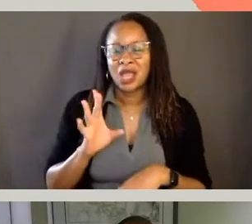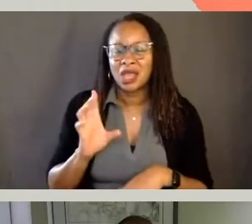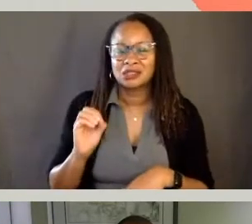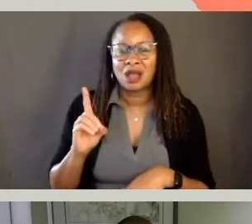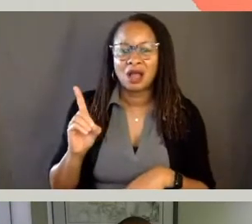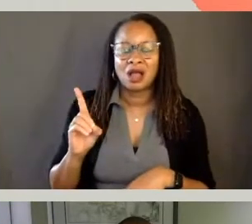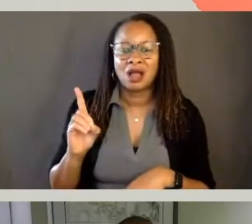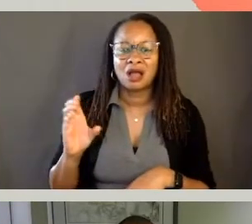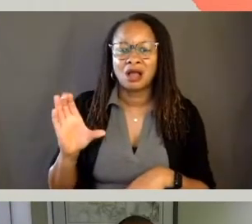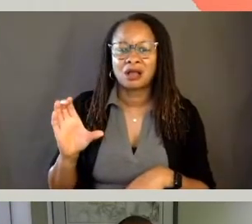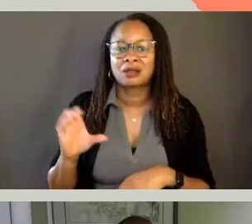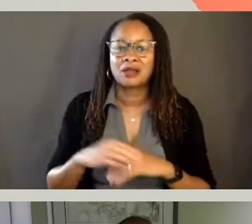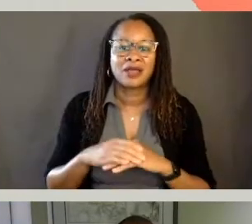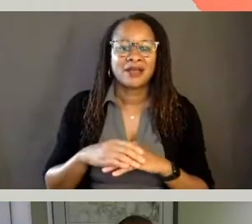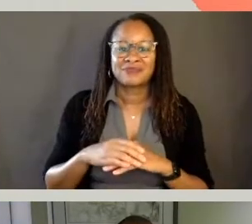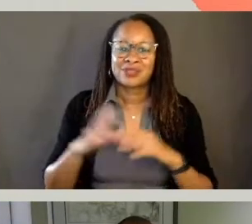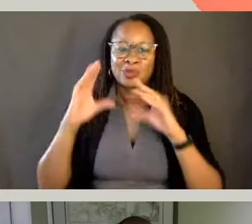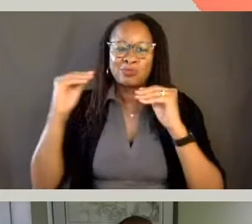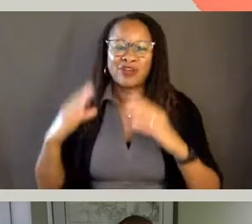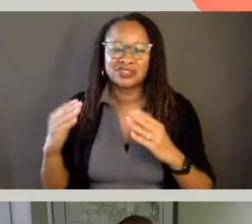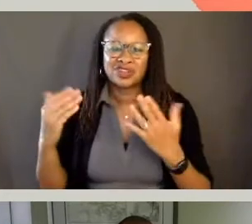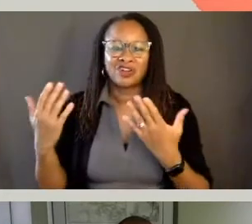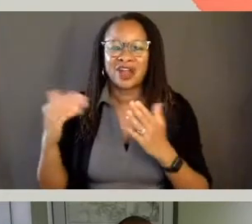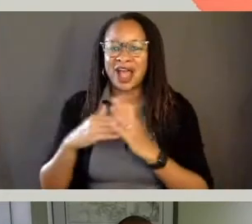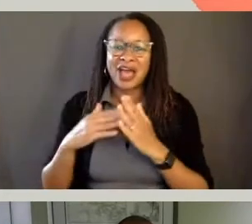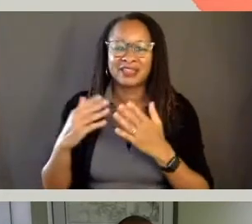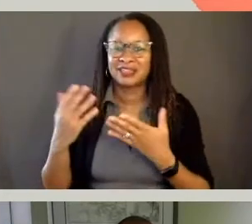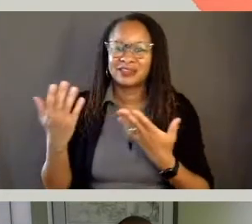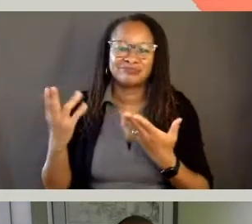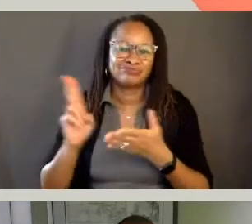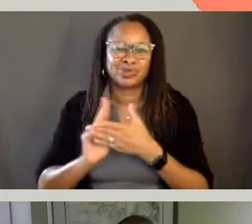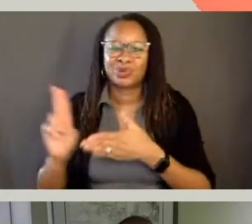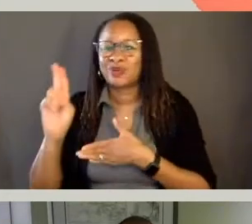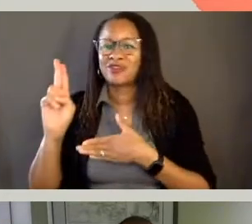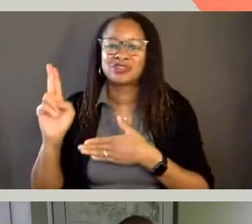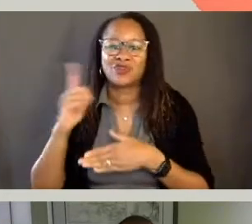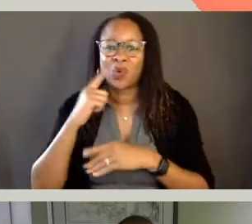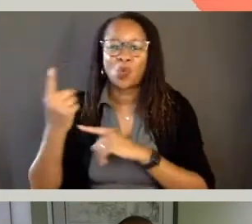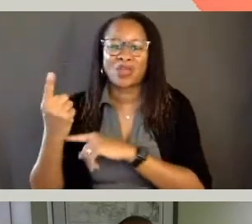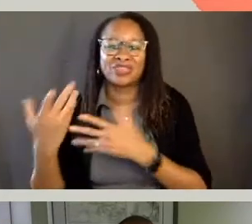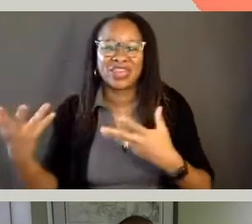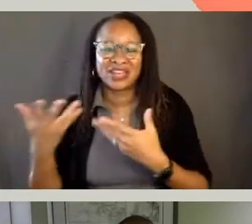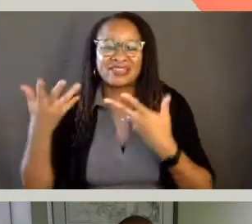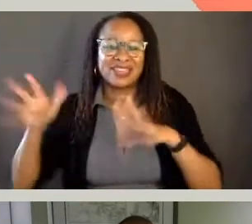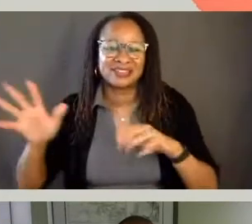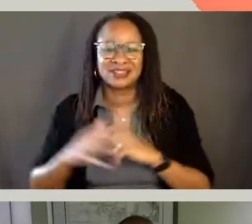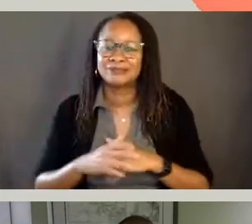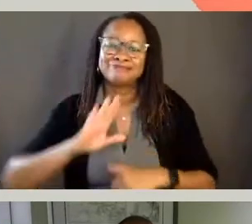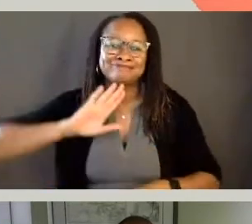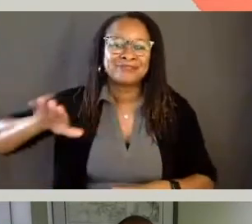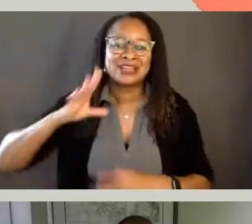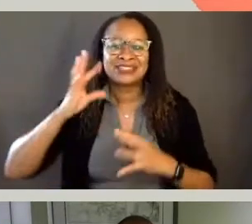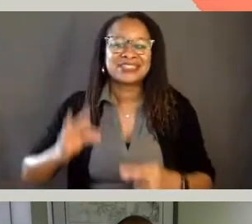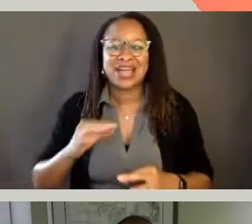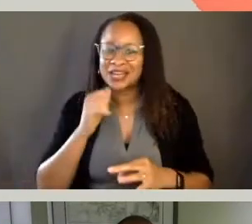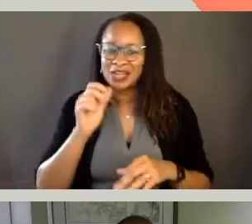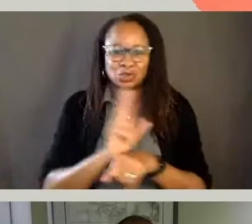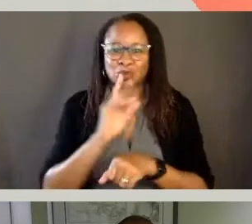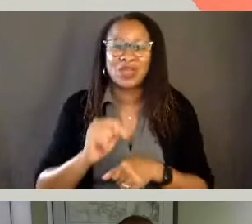professor Dumbledore if at like the hour, like Mark in a movie for one thing. And so we just like decided we're just not gonna do that.